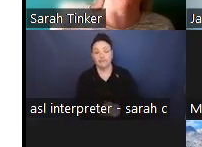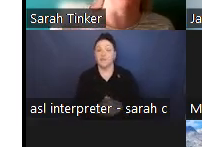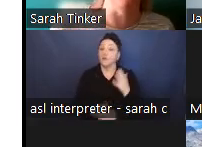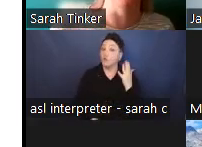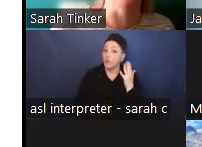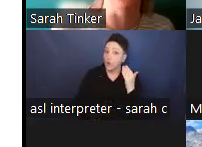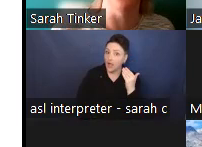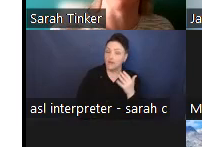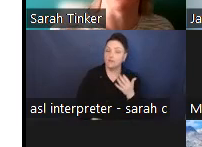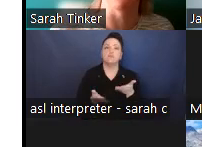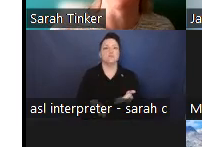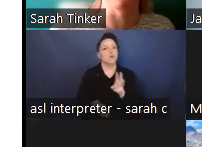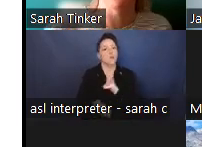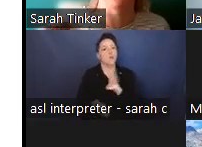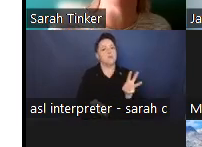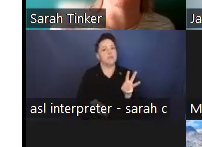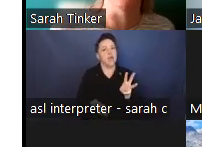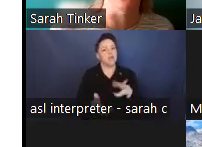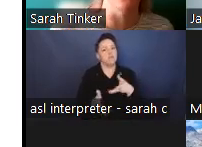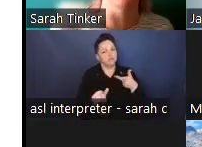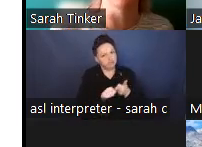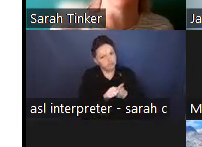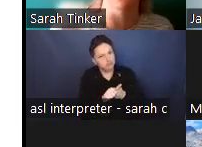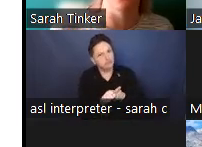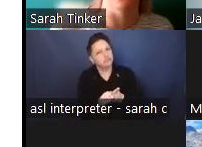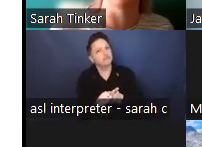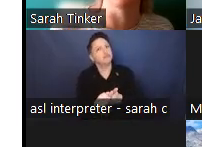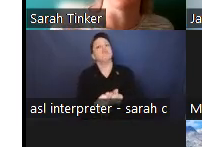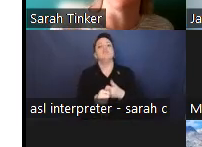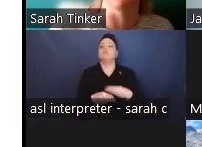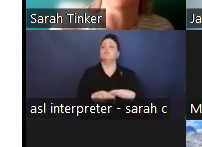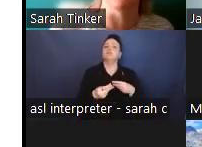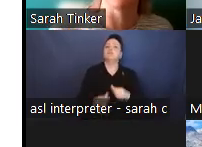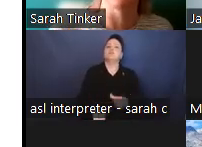keep up the good work going forward. Who is our audience and what do they need?